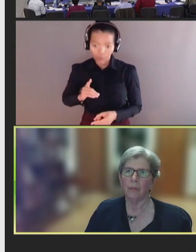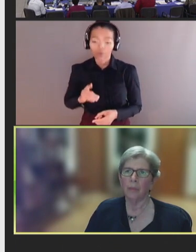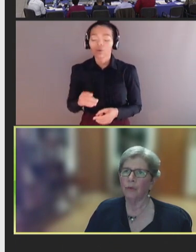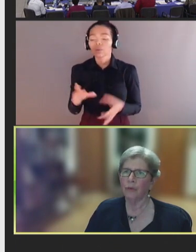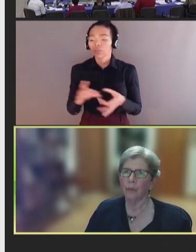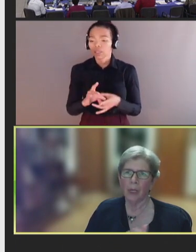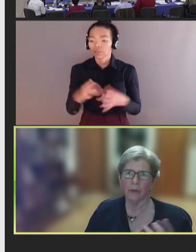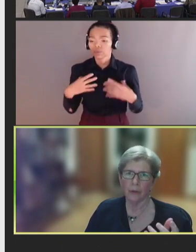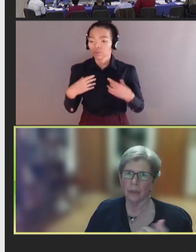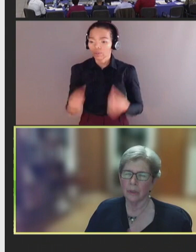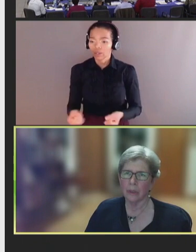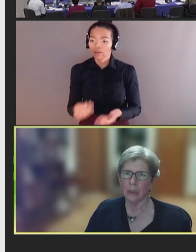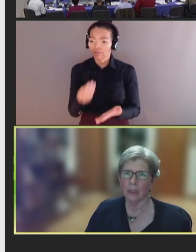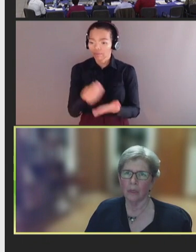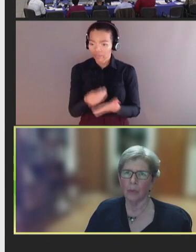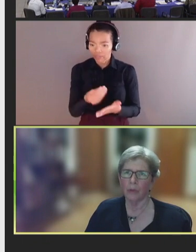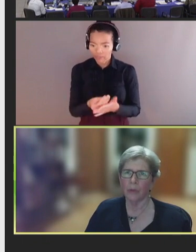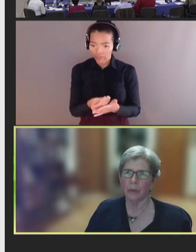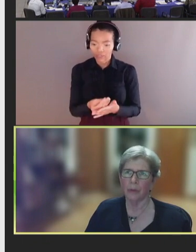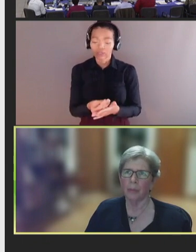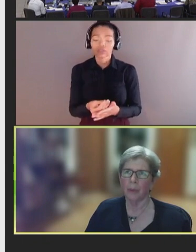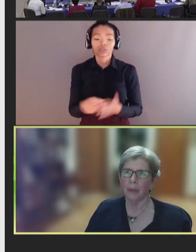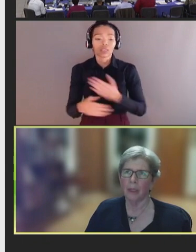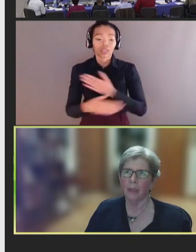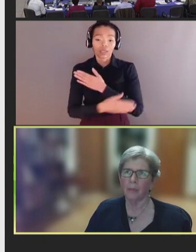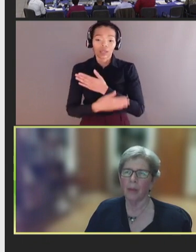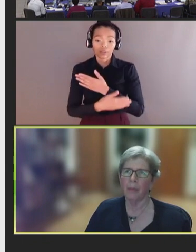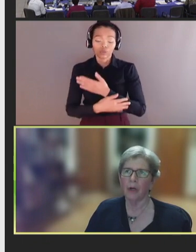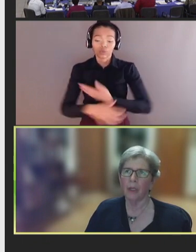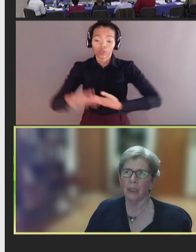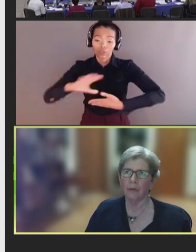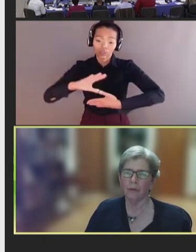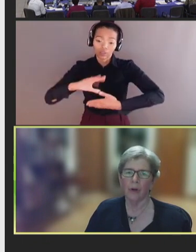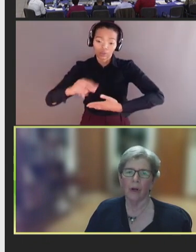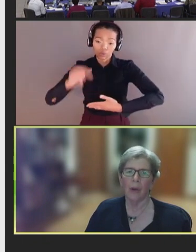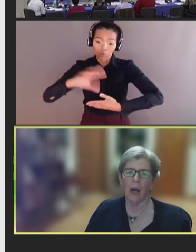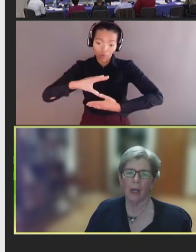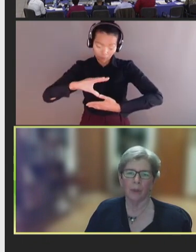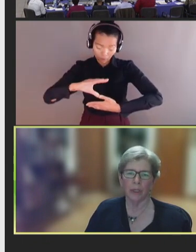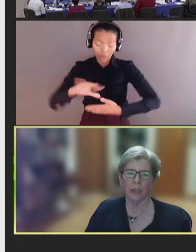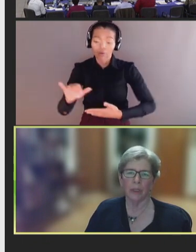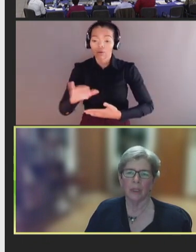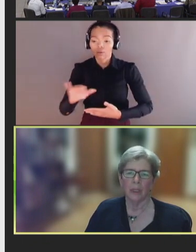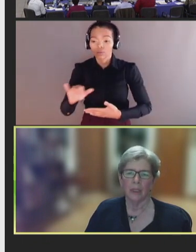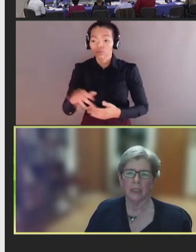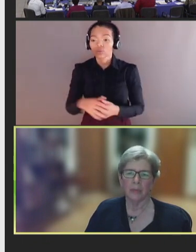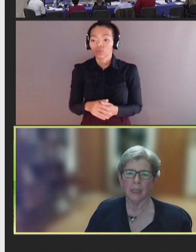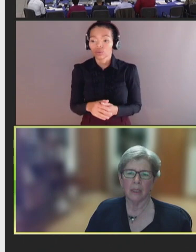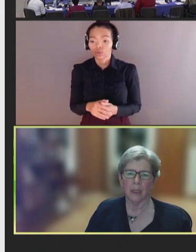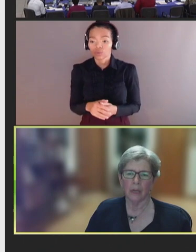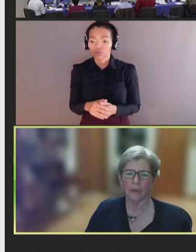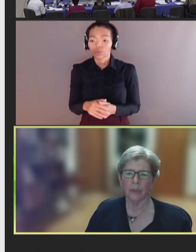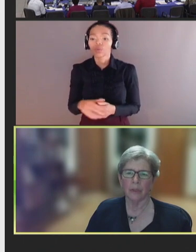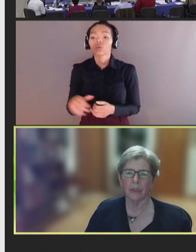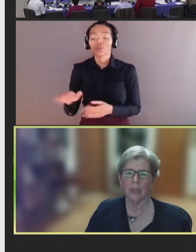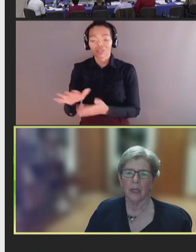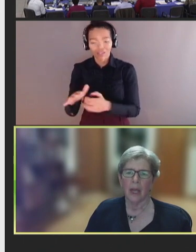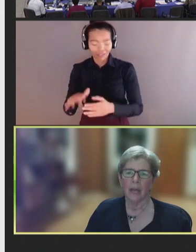both from countries in the Global North, but primarily from high-burden TB countries. And